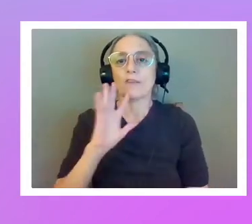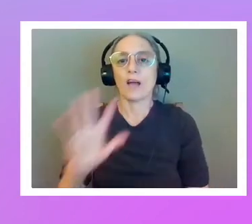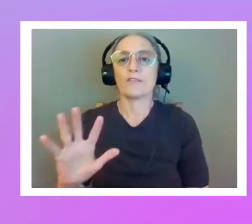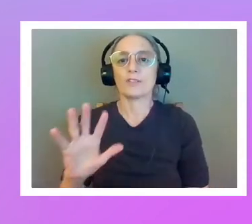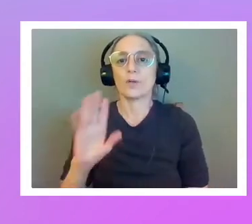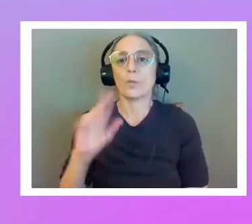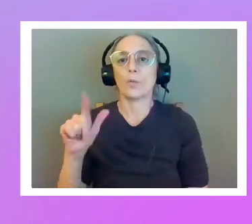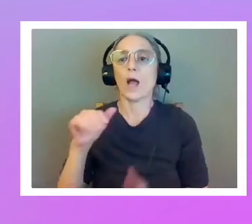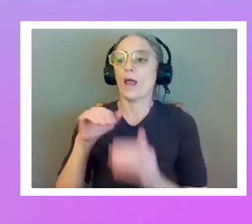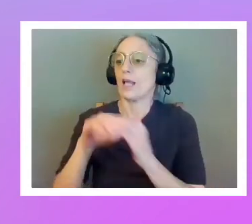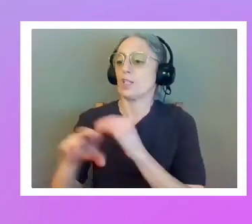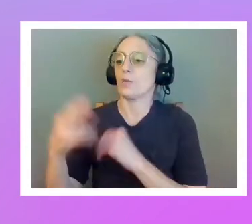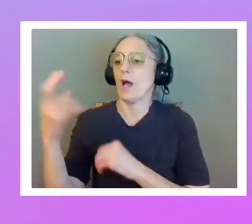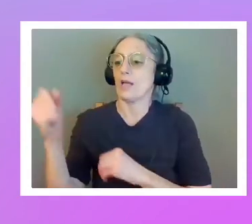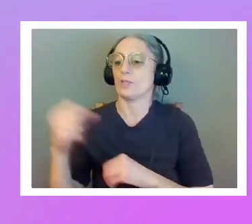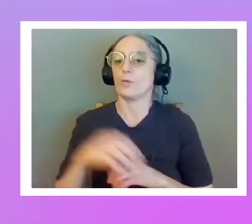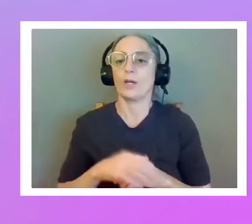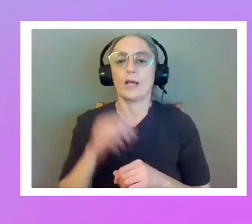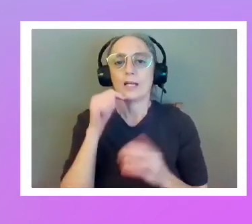And not once did I meet a prosthetist